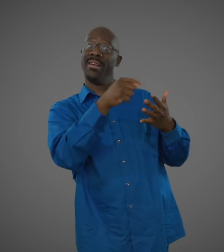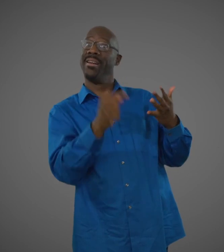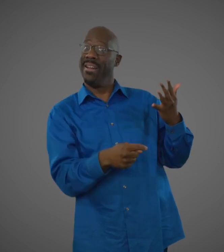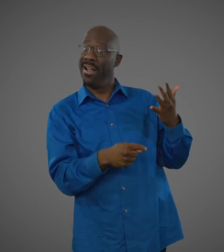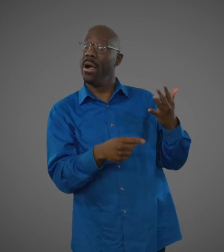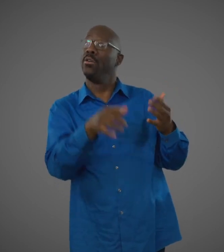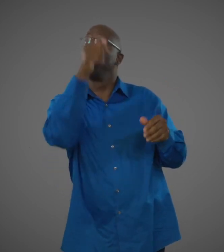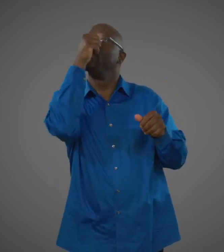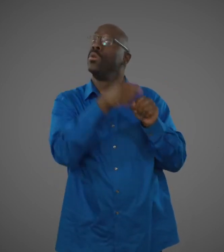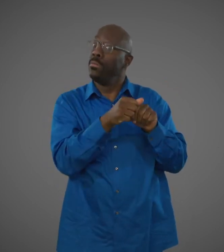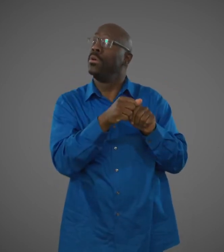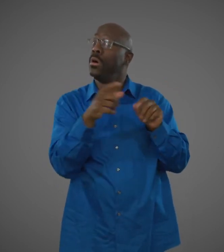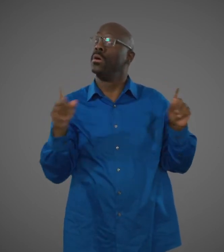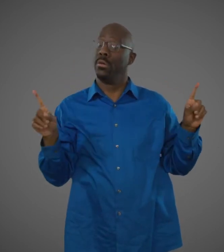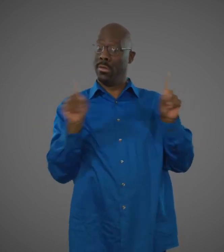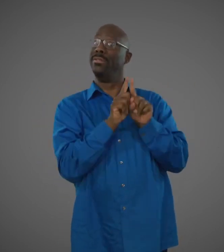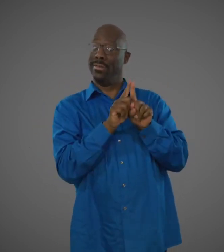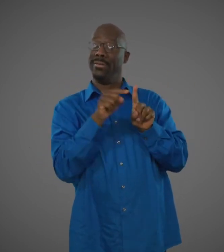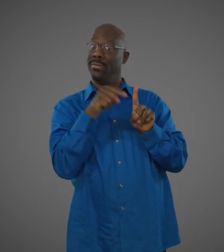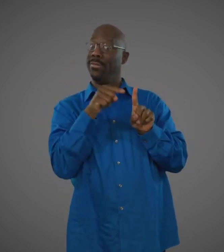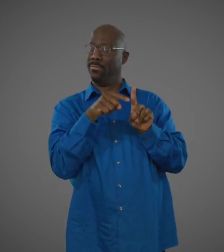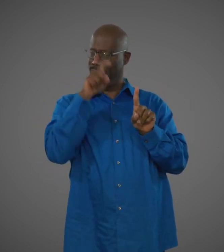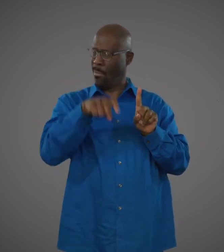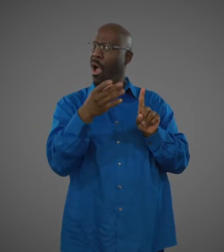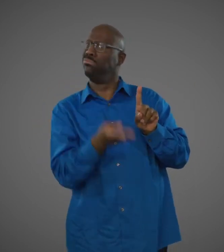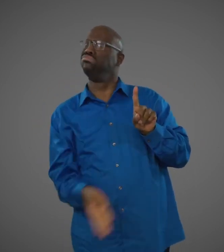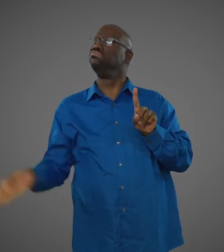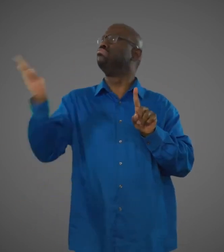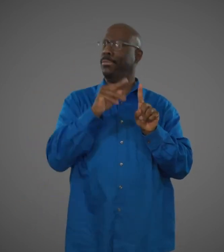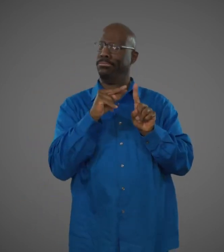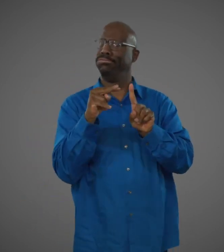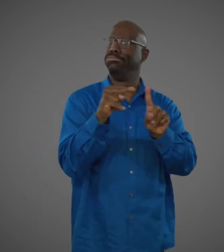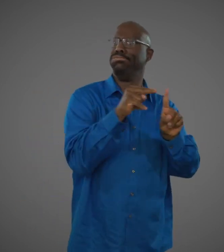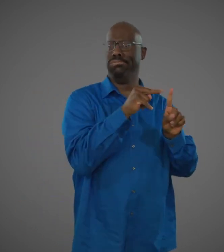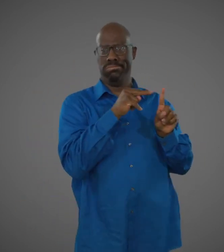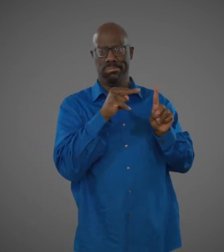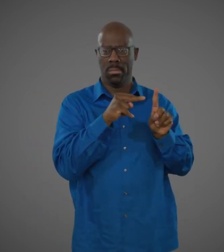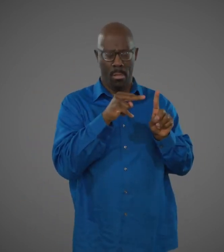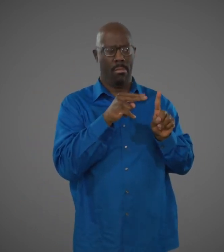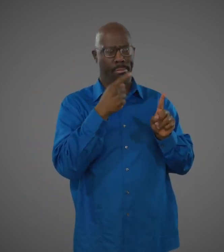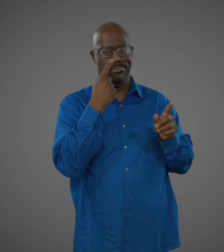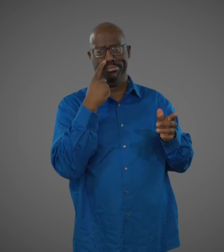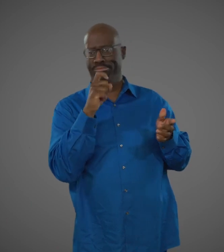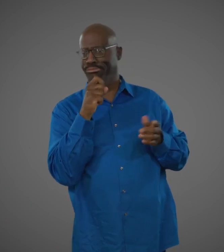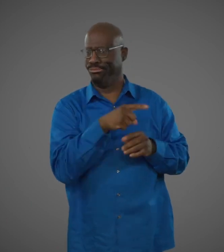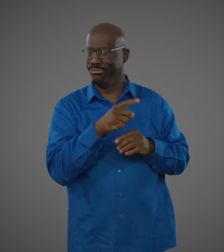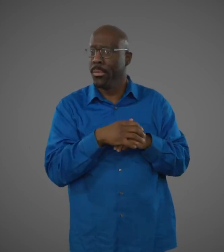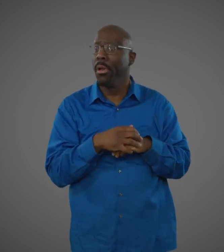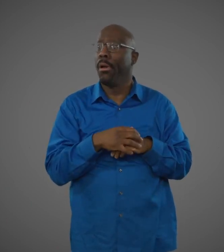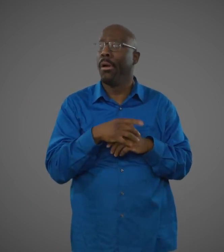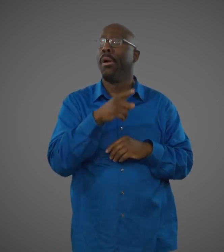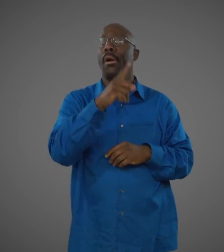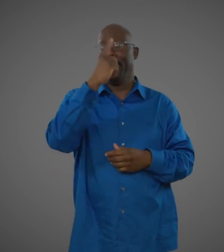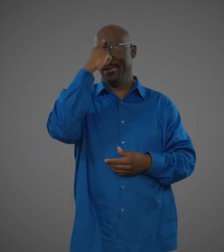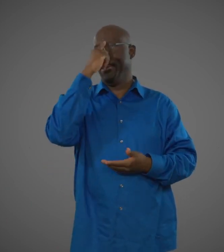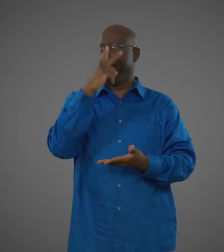This is a good checklist of symptoms. Remember, you are supposed to have someone monitoring you during your recovery.